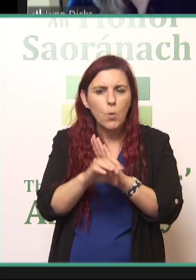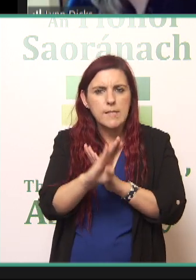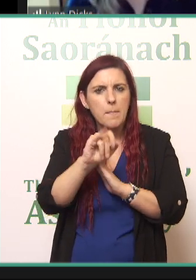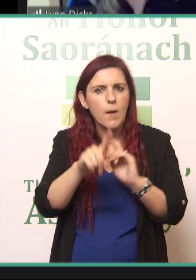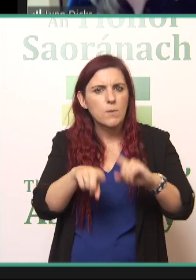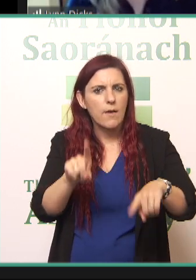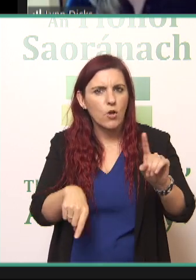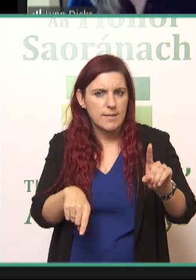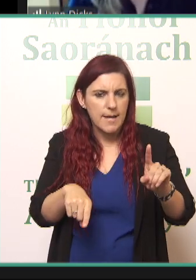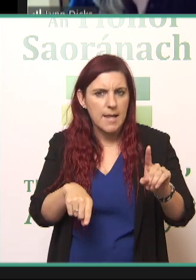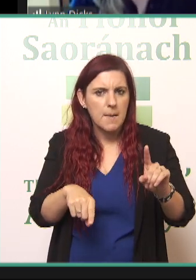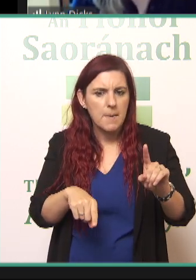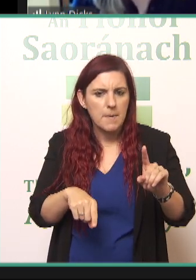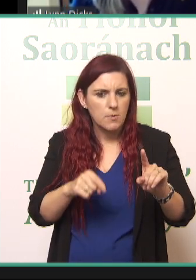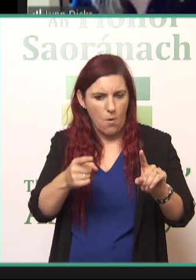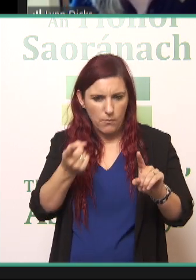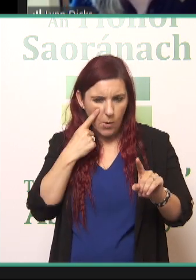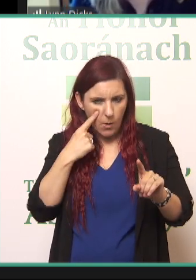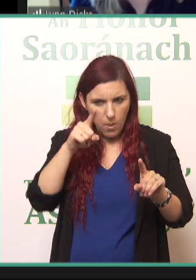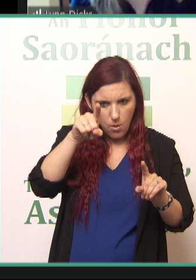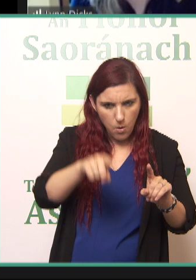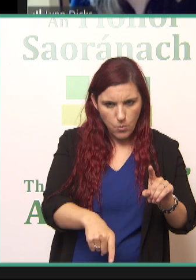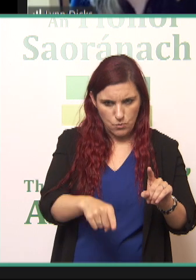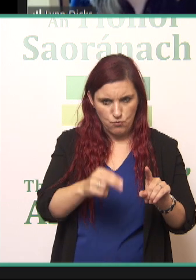planetary scale and so if you look at those direct drivers in the middle there they're